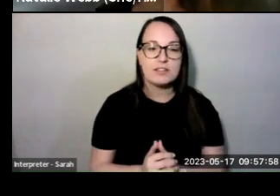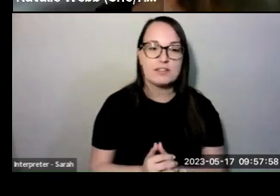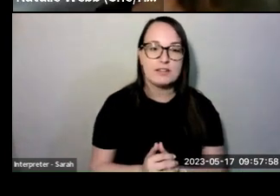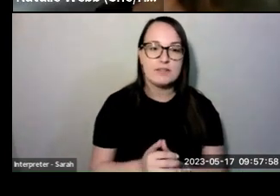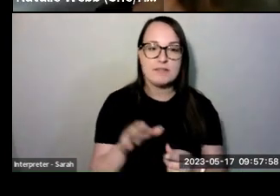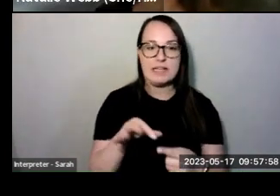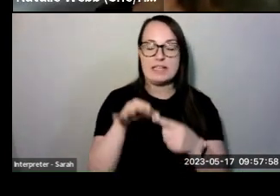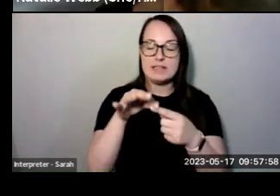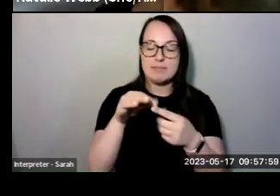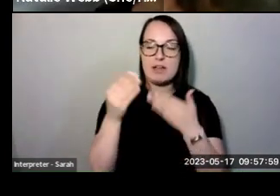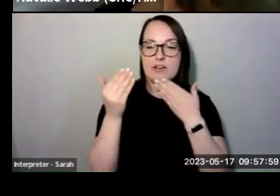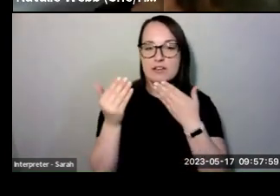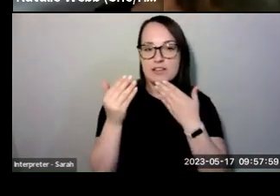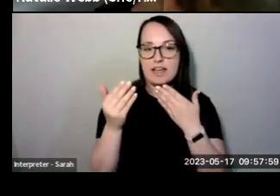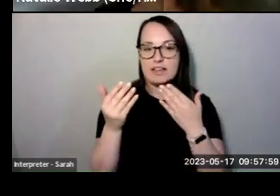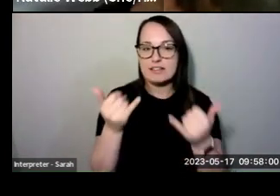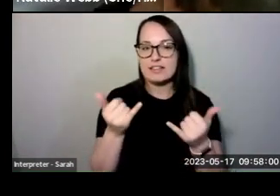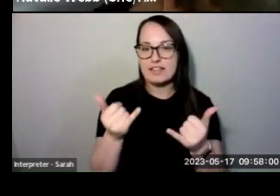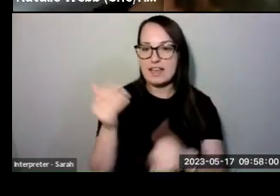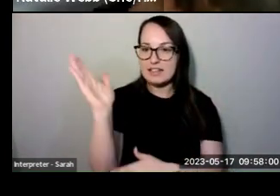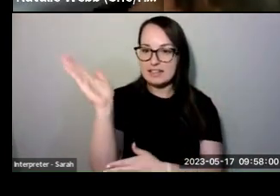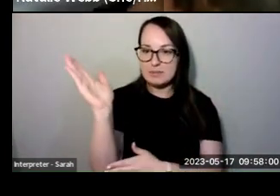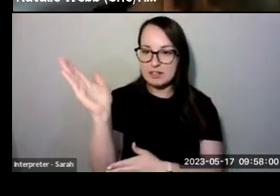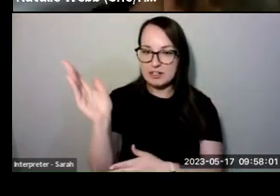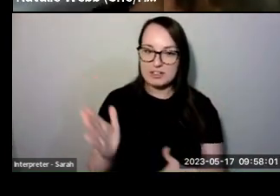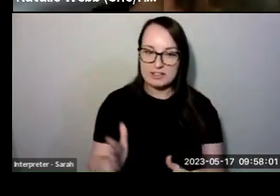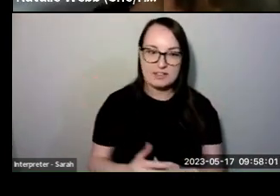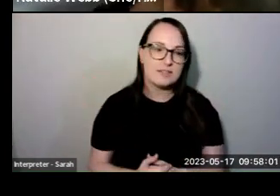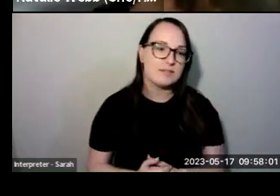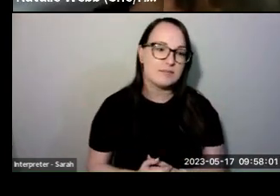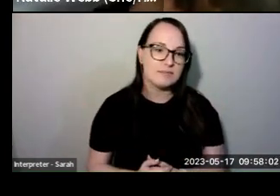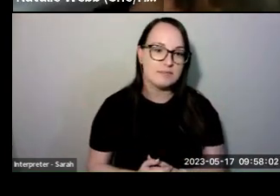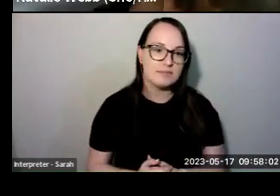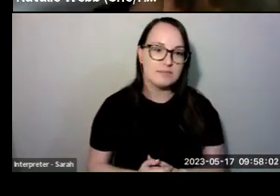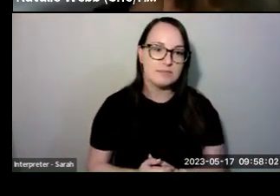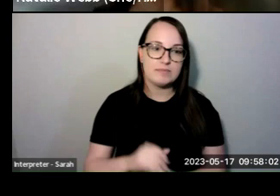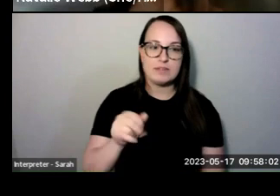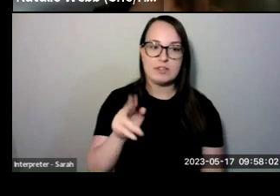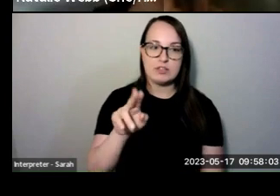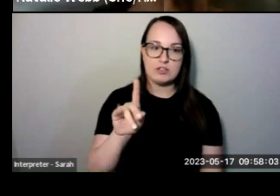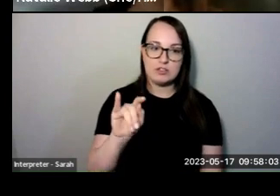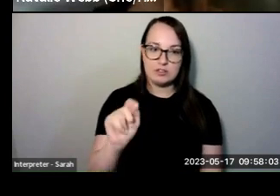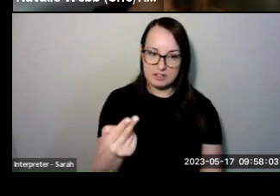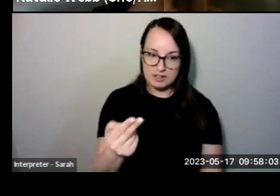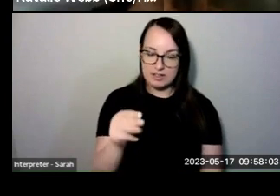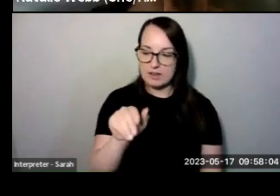and close us out.